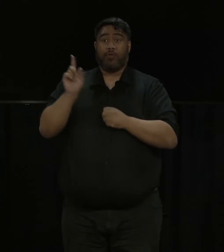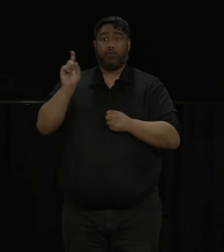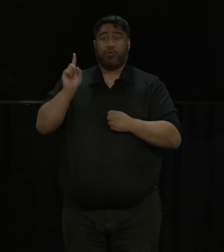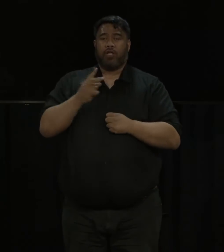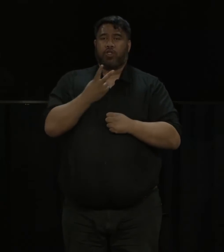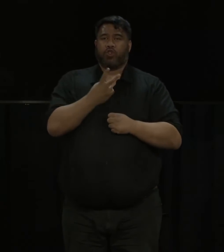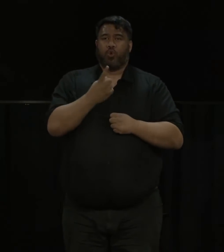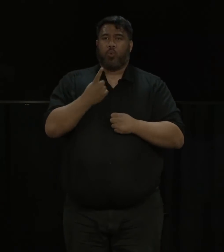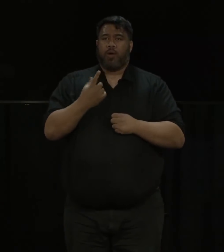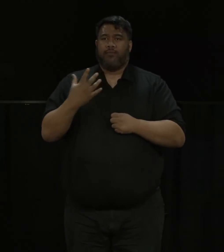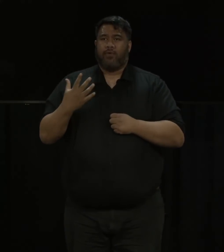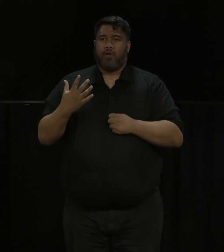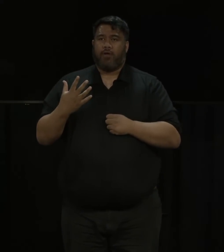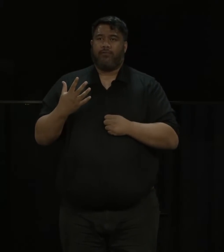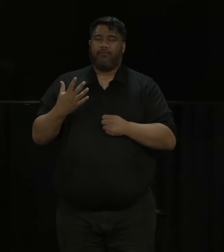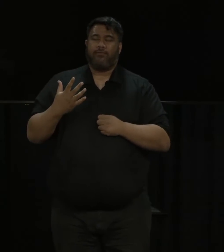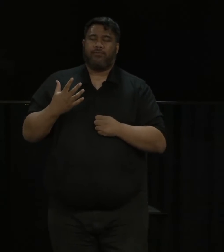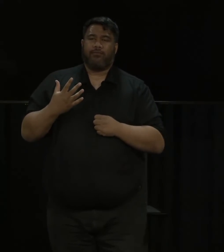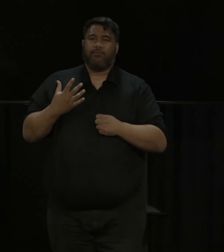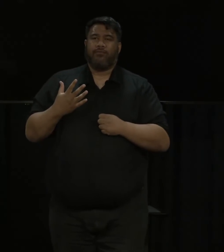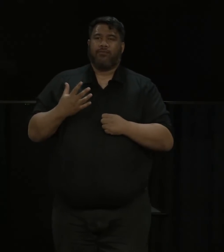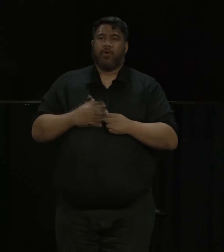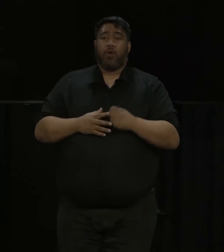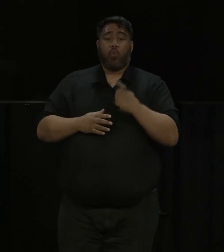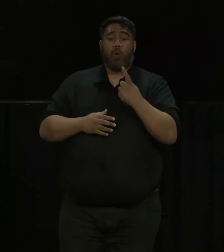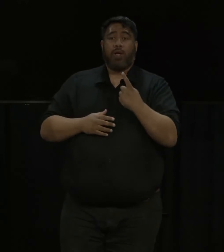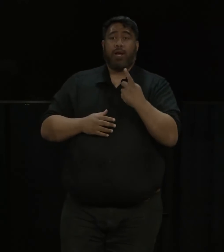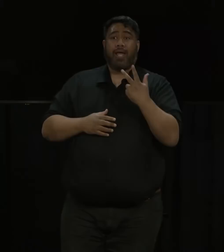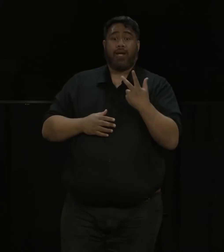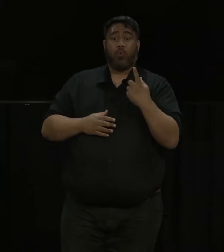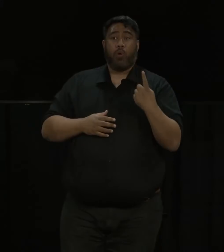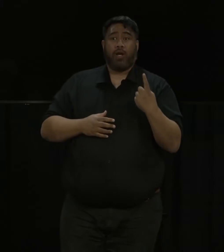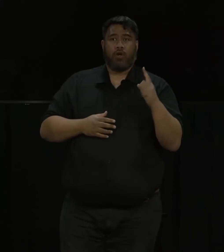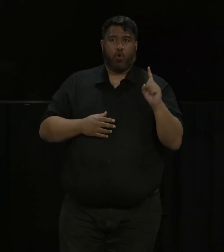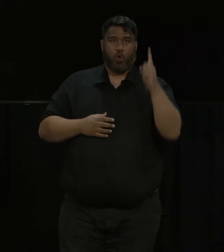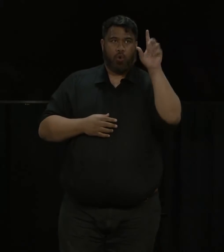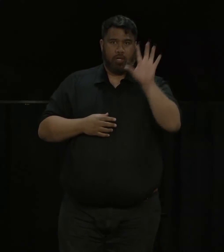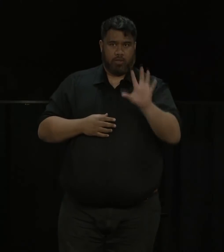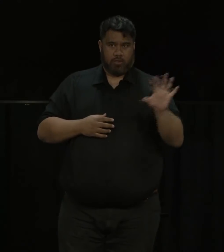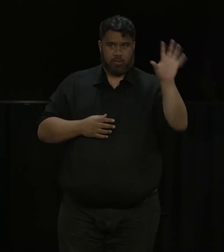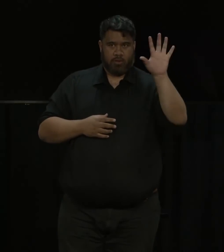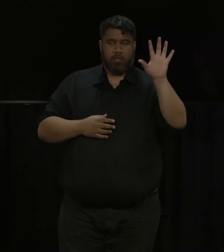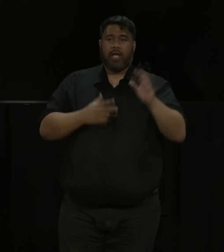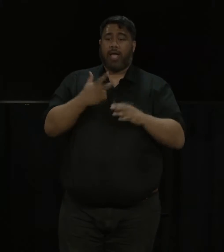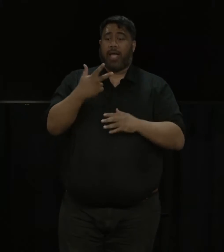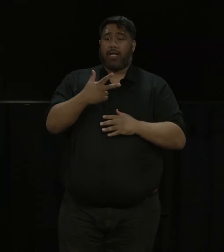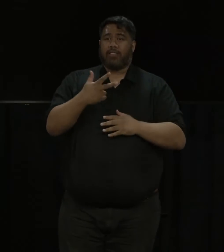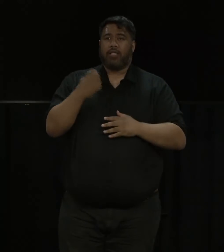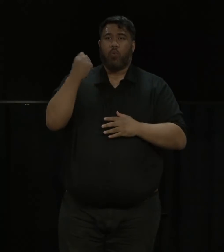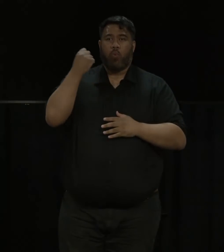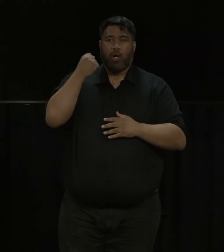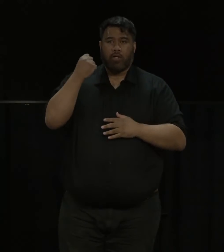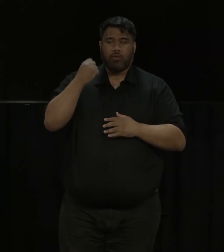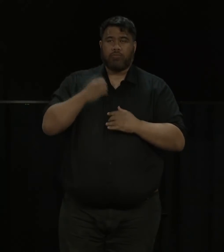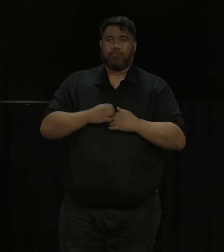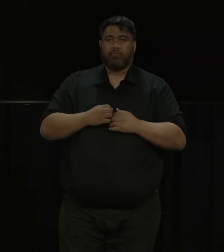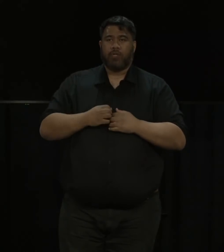media statement provides a comprehensive statement about our cases.